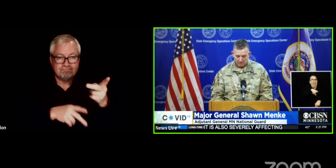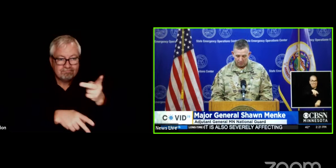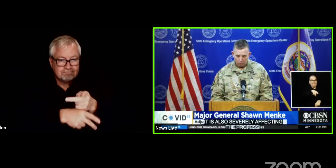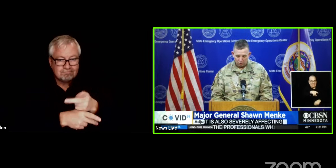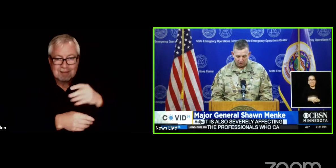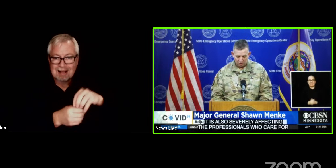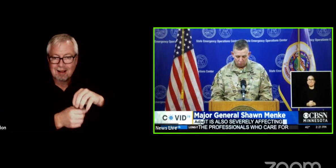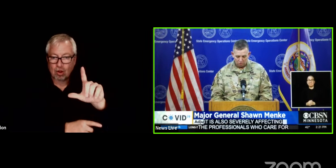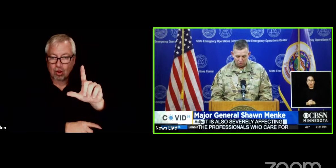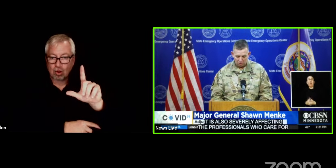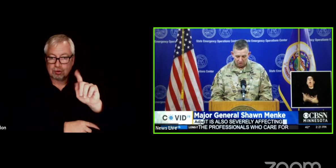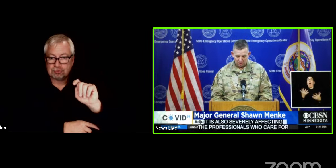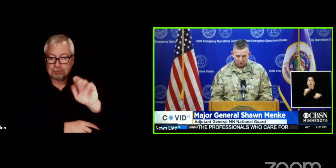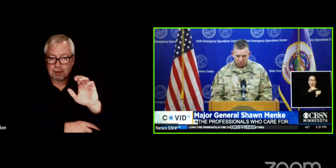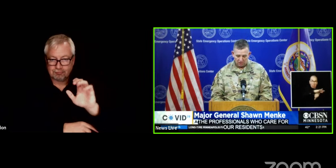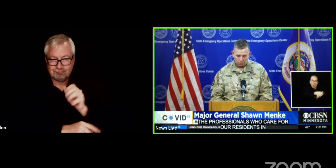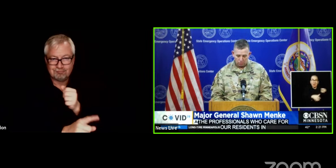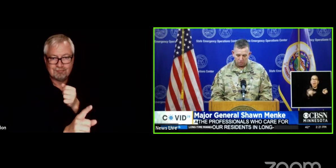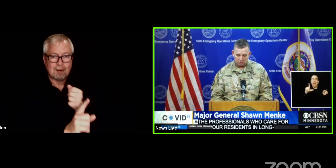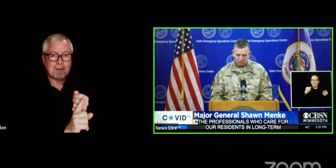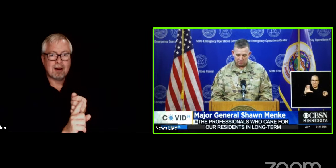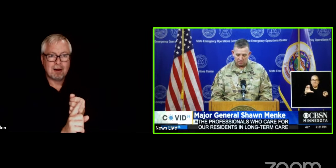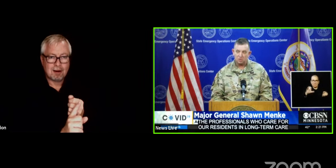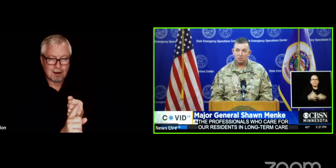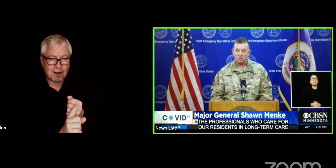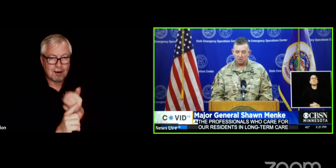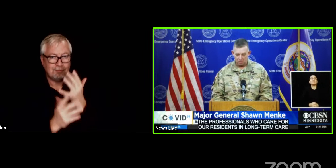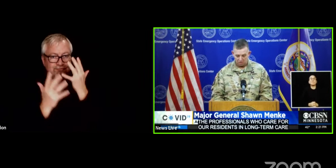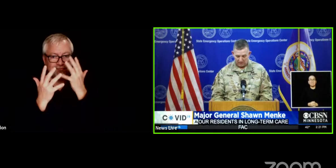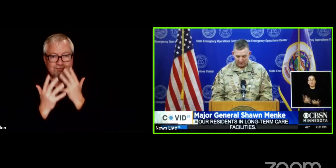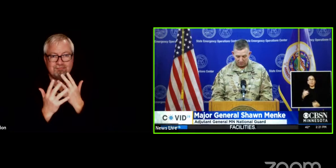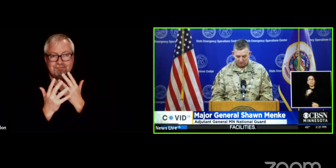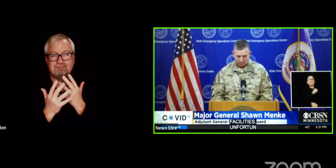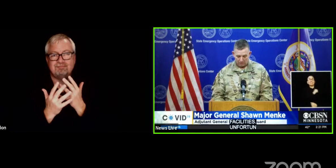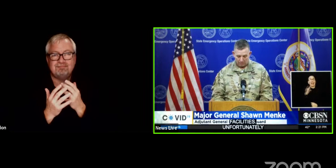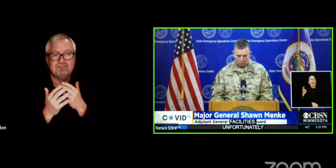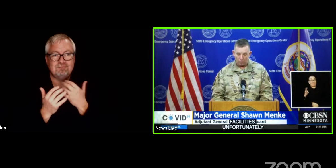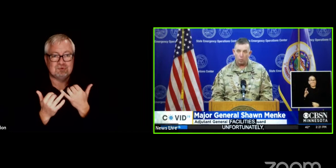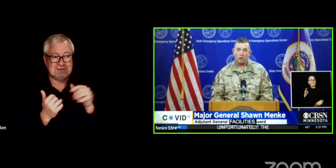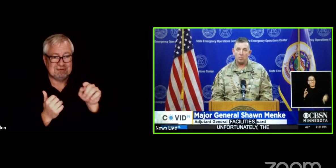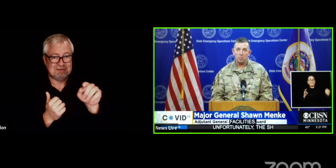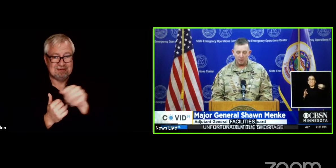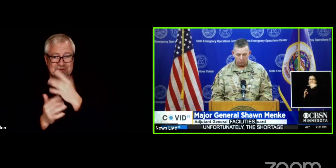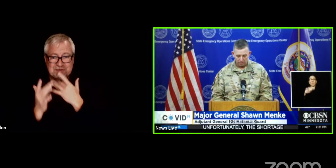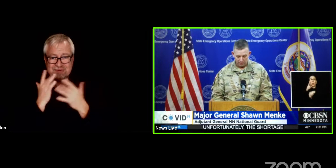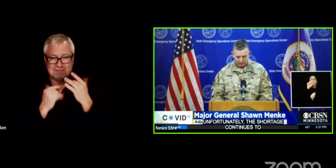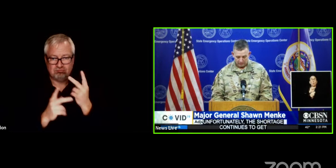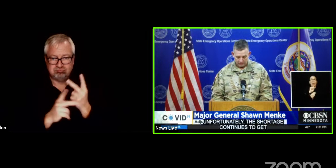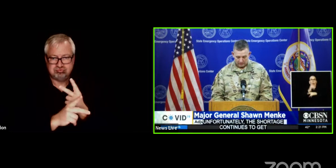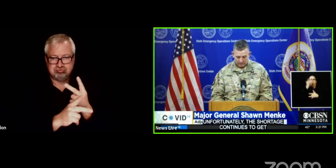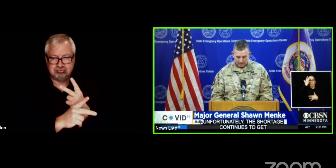UNFORTUNATELY, THE SHORTAGE CONTINUES TO GET WORSE. FACILITIES AND THEIR STAFFS ARE BECOMING OVERWHELMED BY COVID.